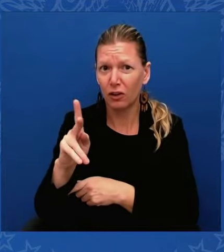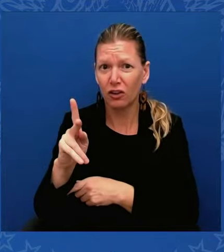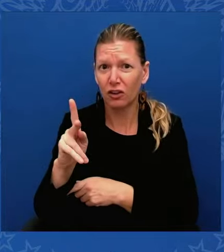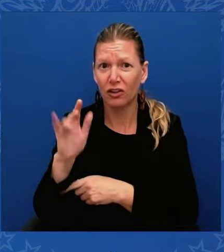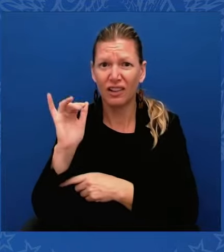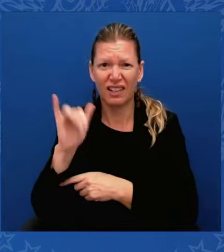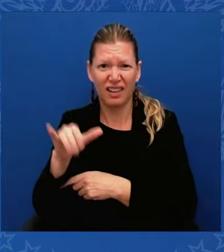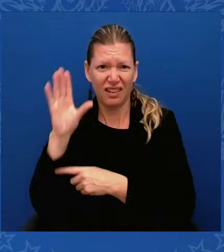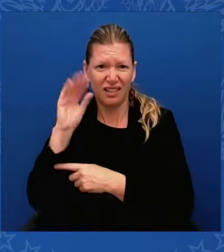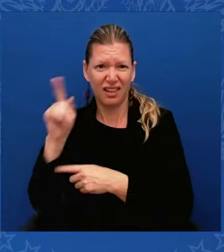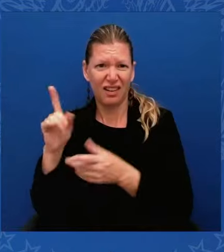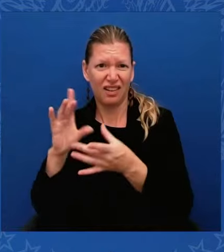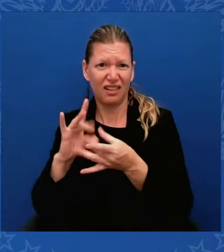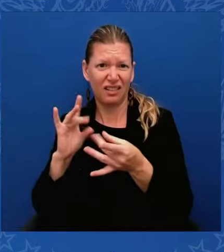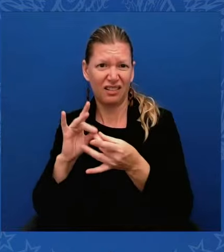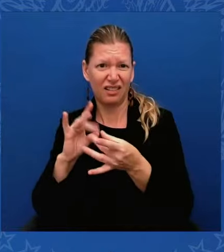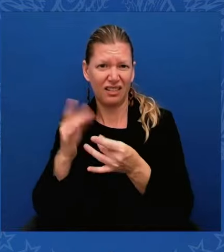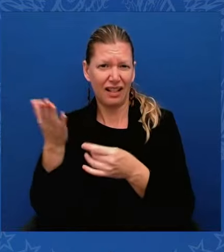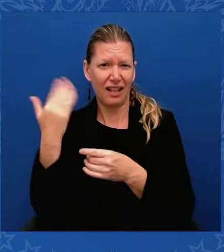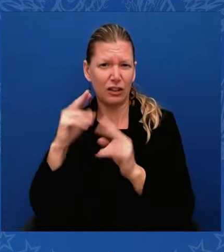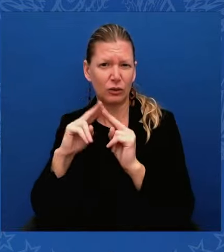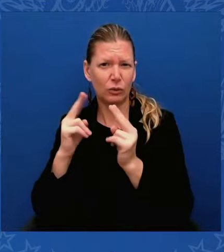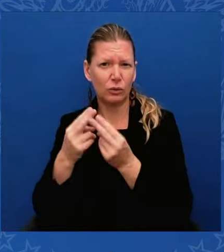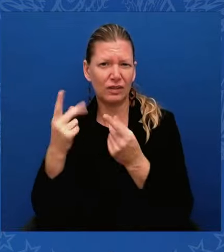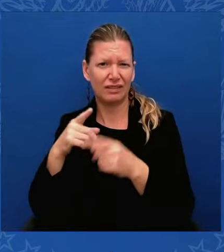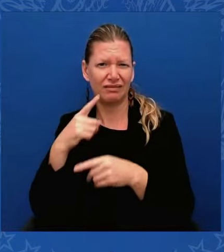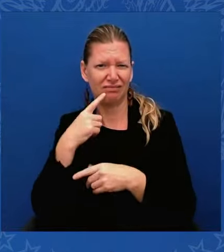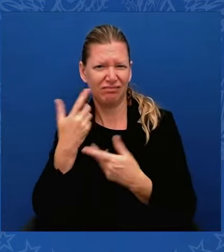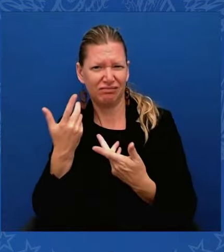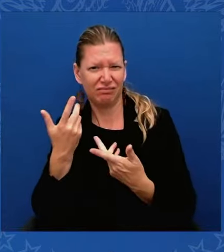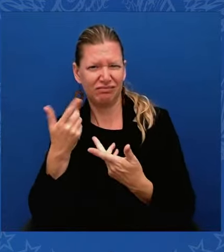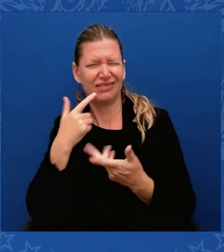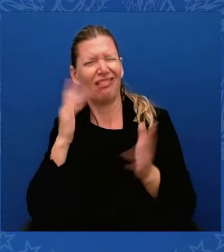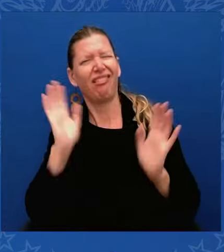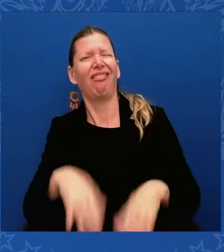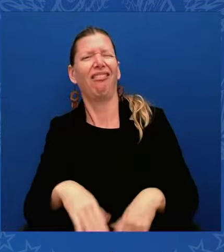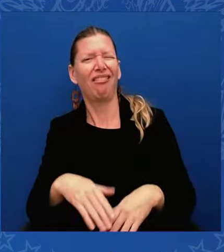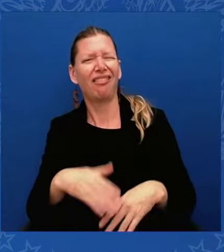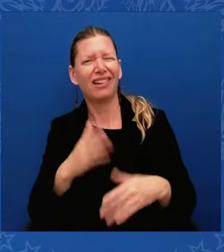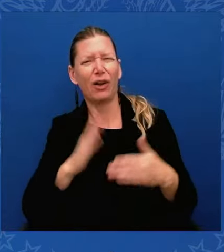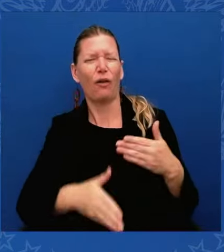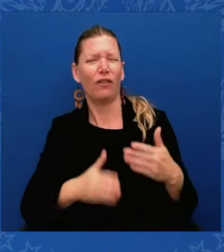Together, we will not stop until we ban assault weapons again, this time permanently.